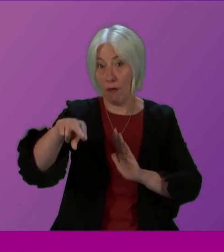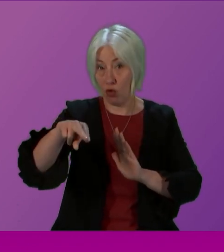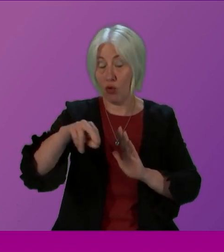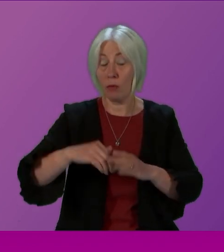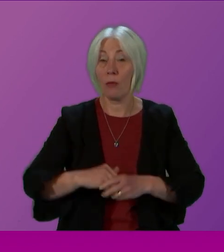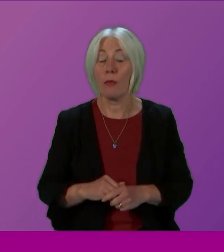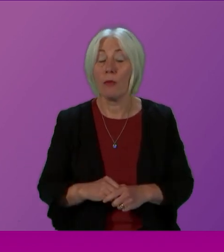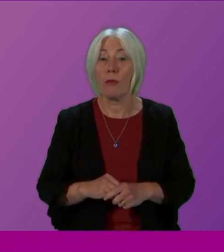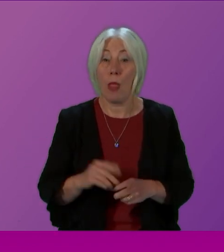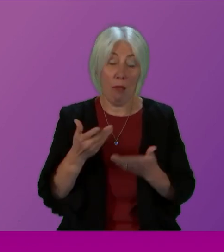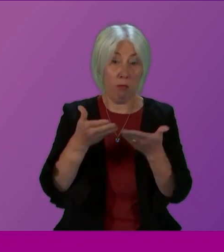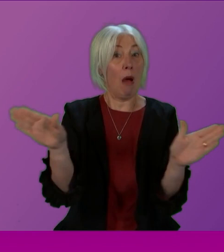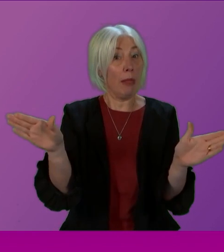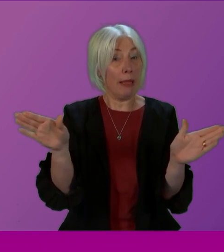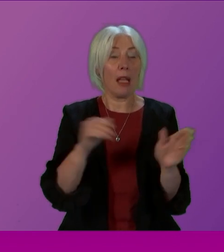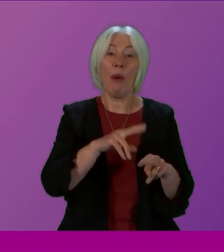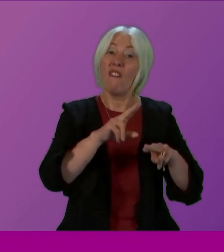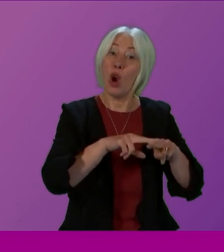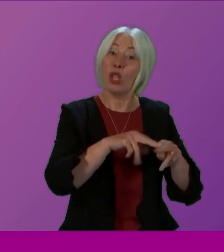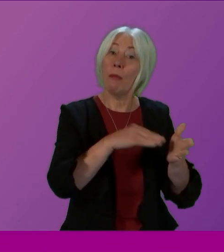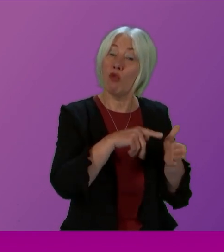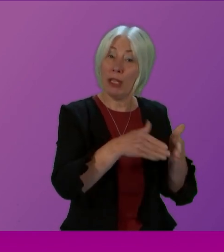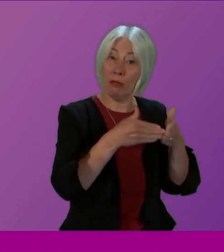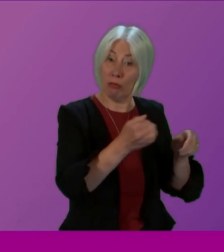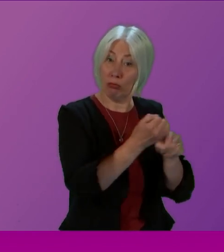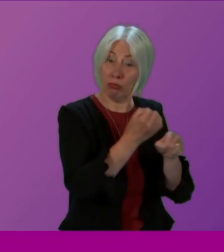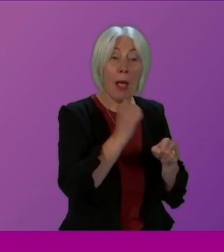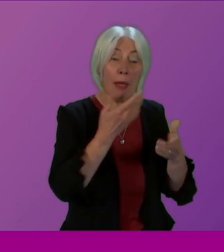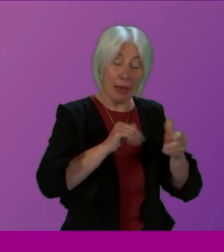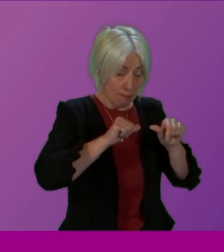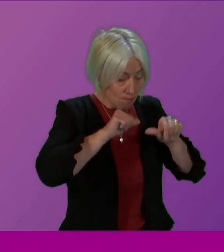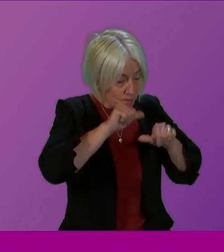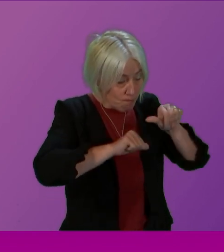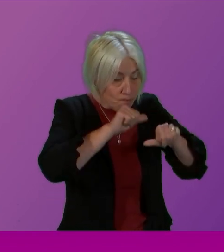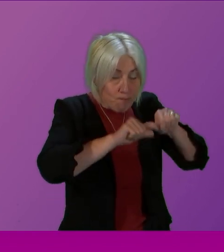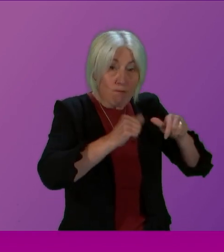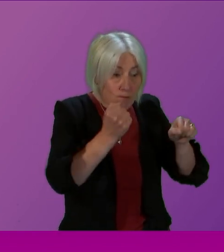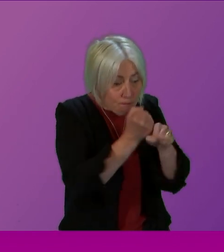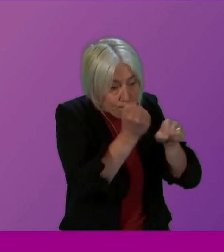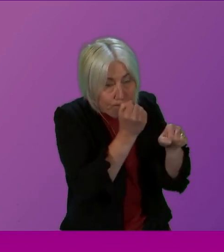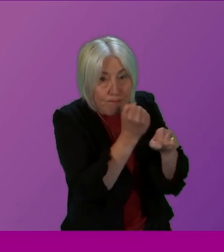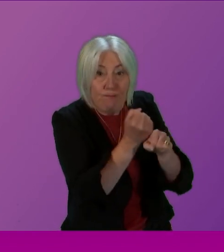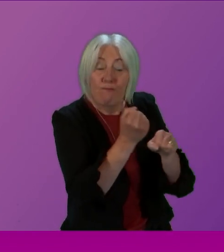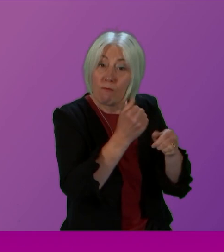Of course, Ferguson’s has continued to make progress on the building of the ferries.